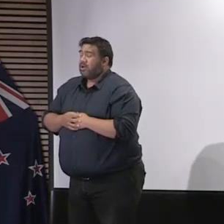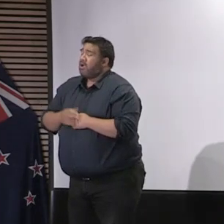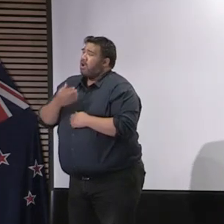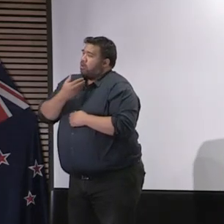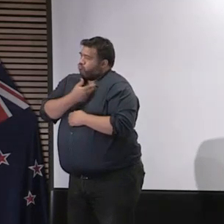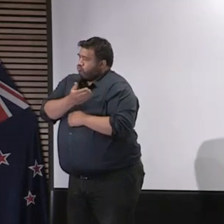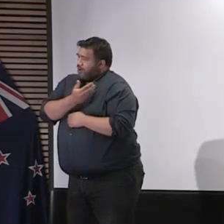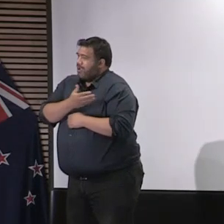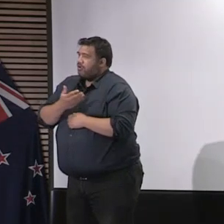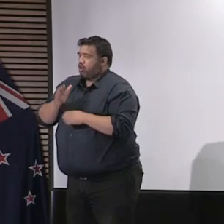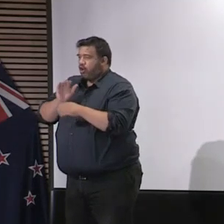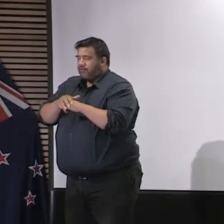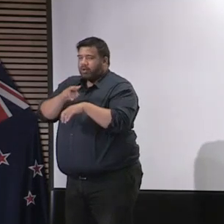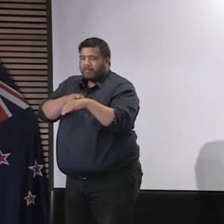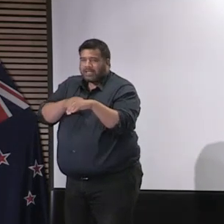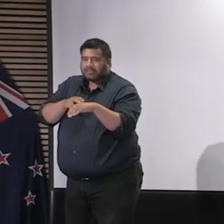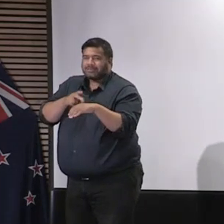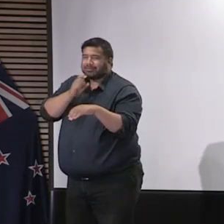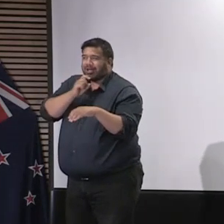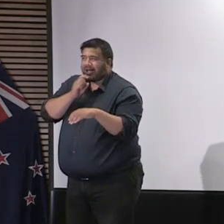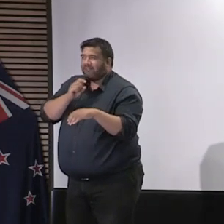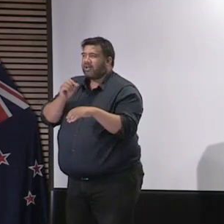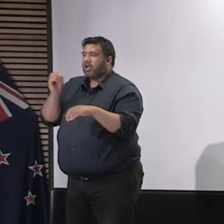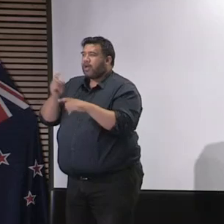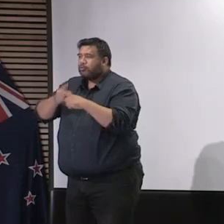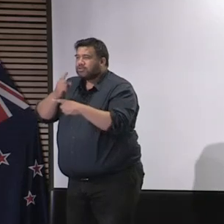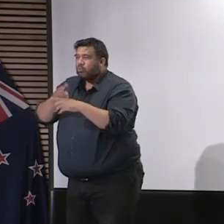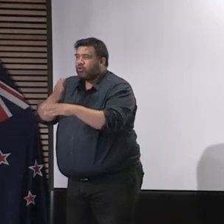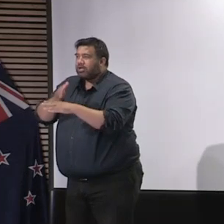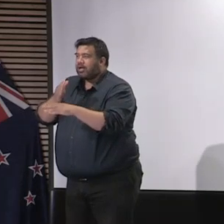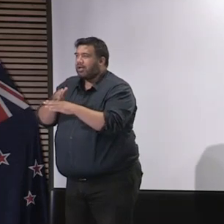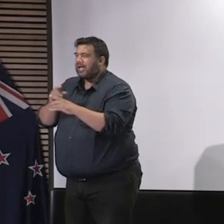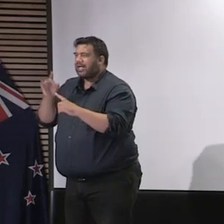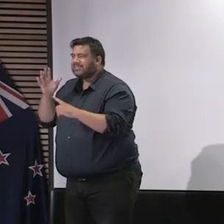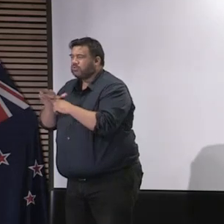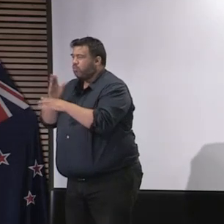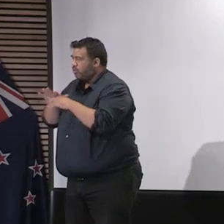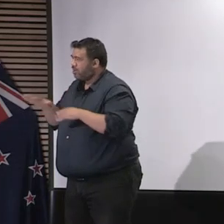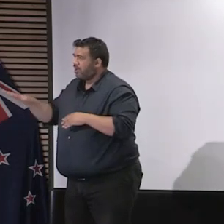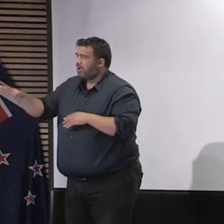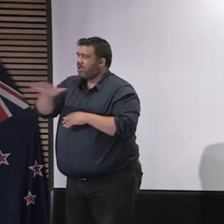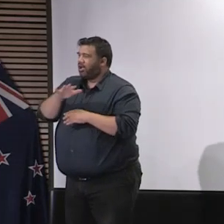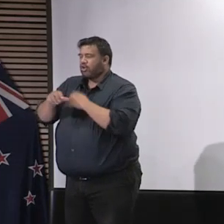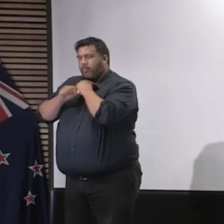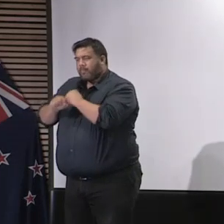incredibly proud of our staff, like the many of hundreds of